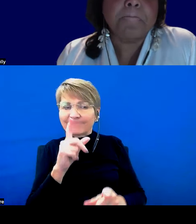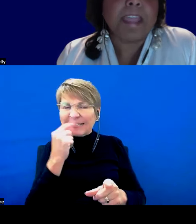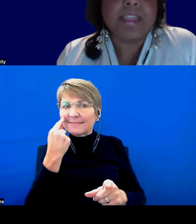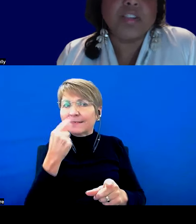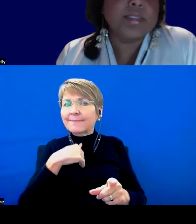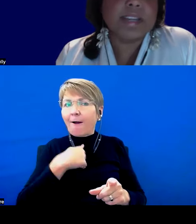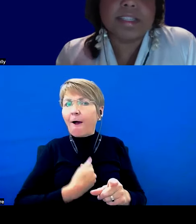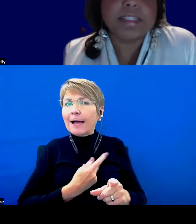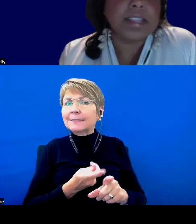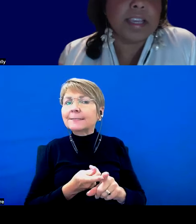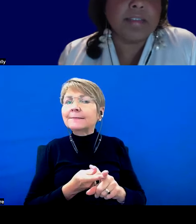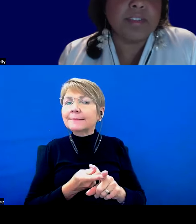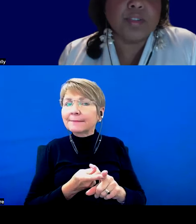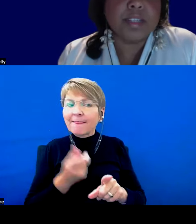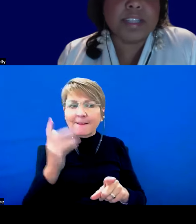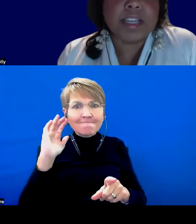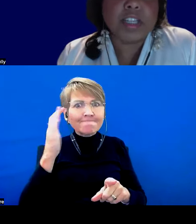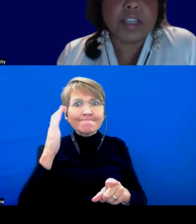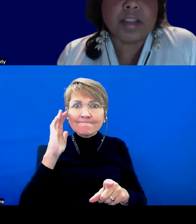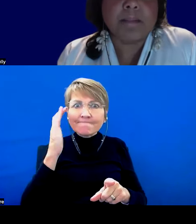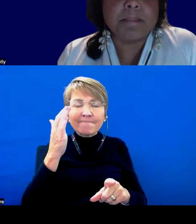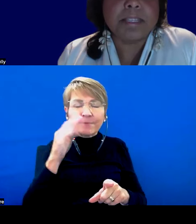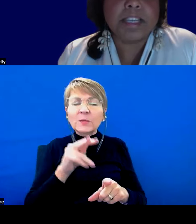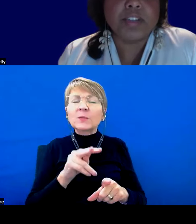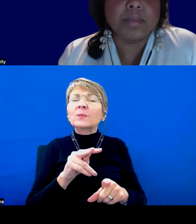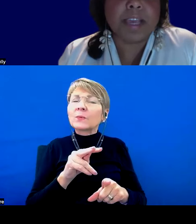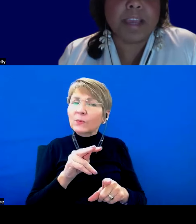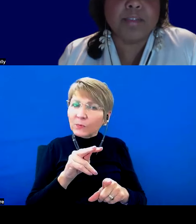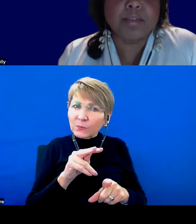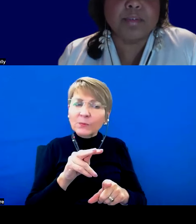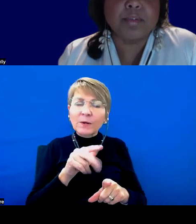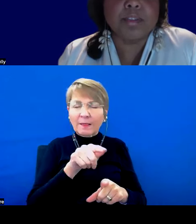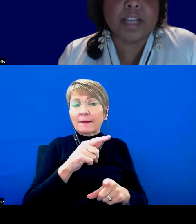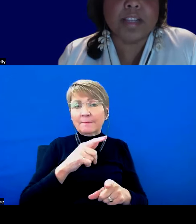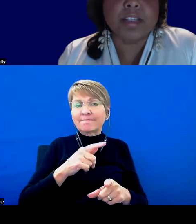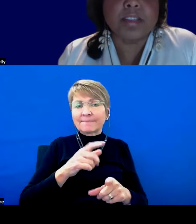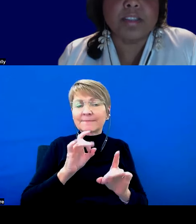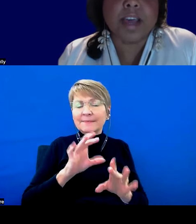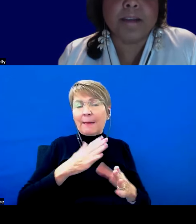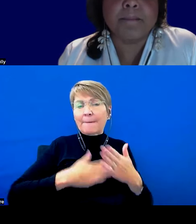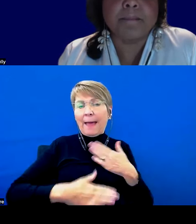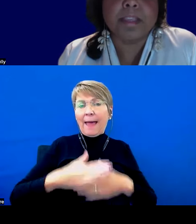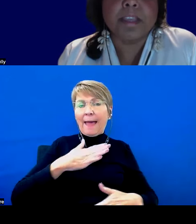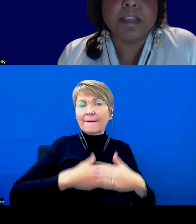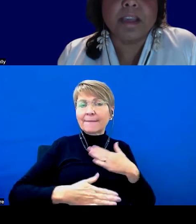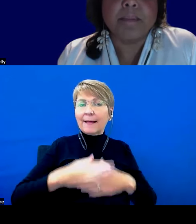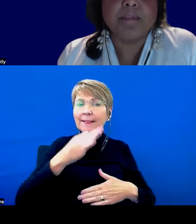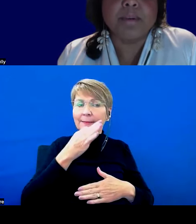And then you'll start to see visual attention and potential behavioural challenges coming forward.